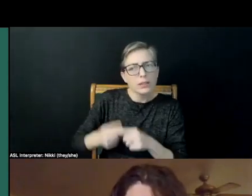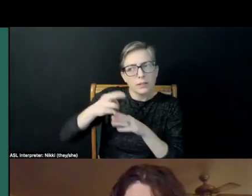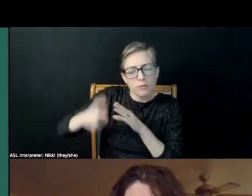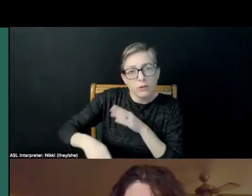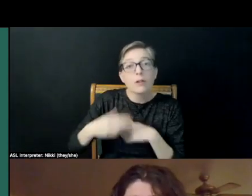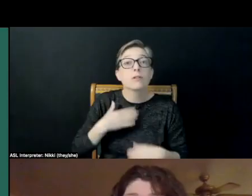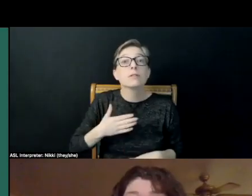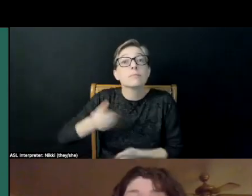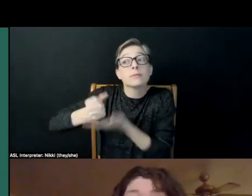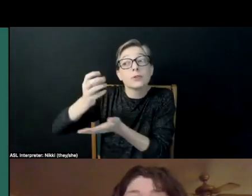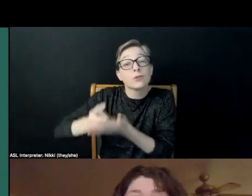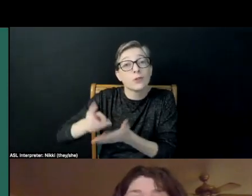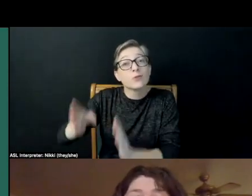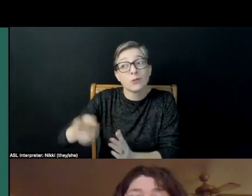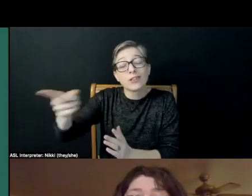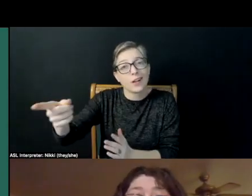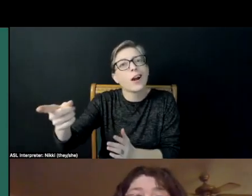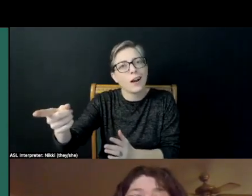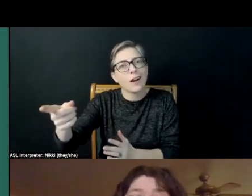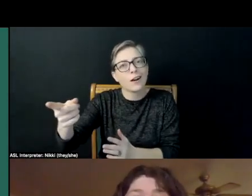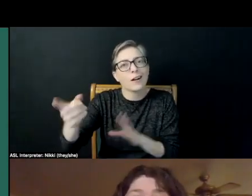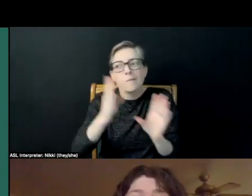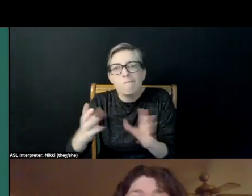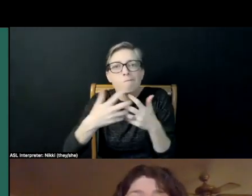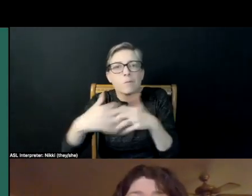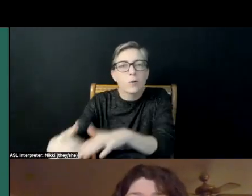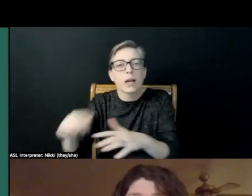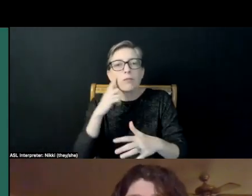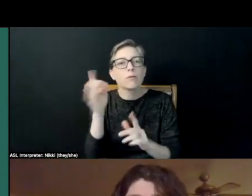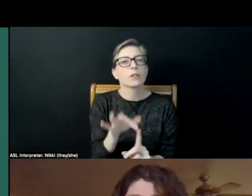the NICU that would make it easier for me to handle the baby while seated.